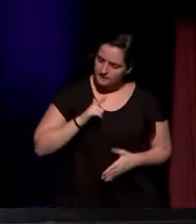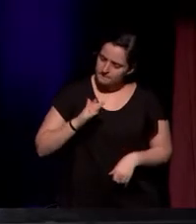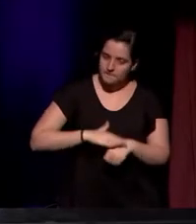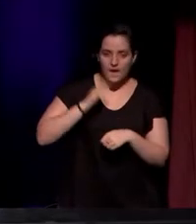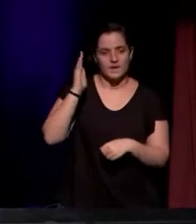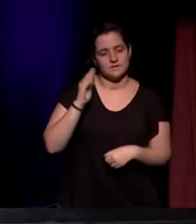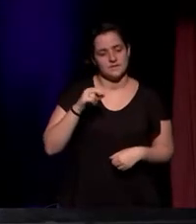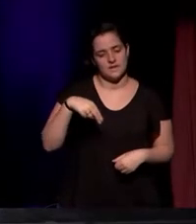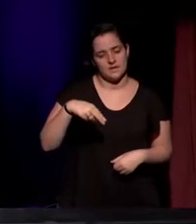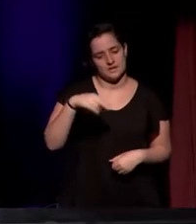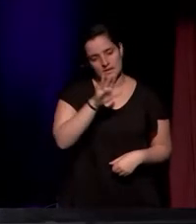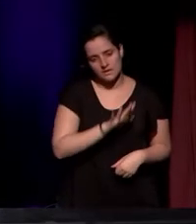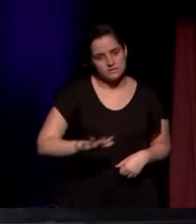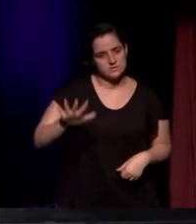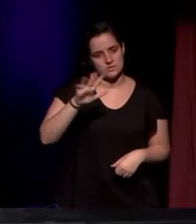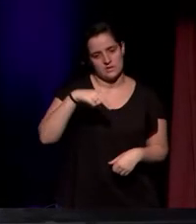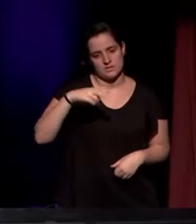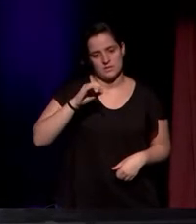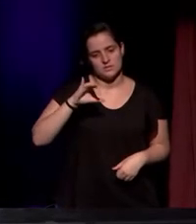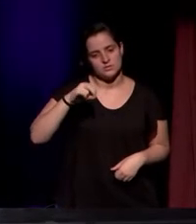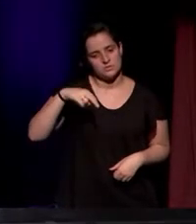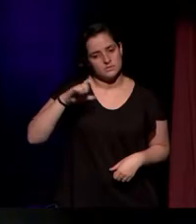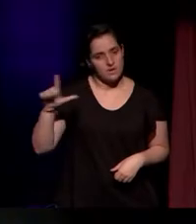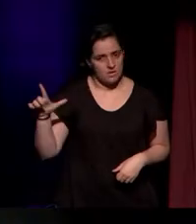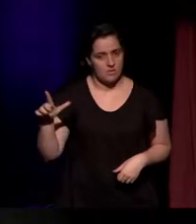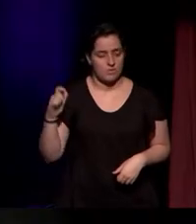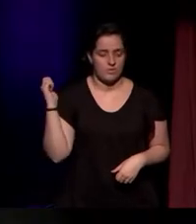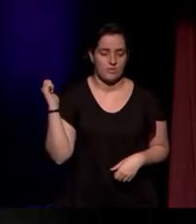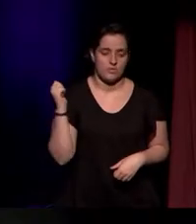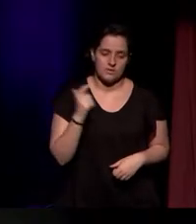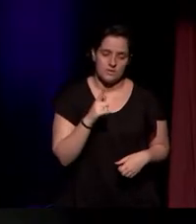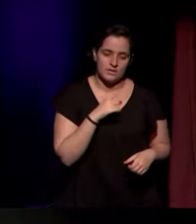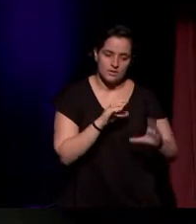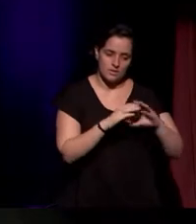of what we have in the local consultation councils,